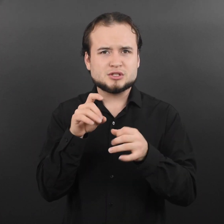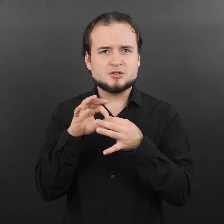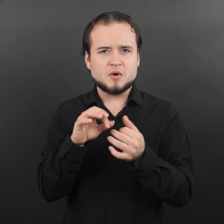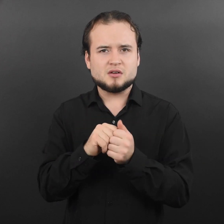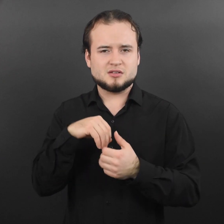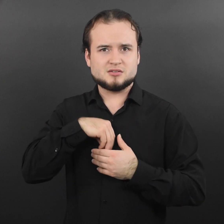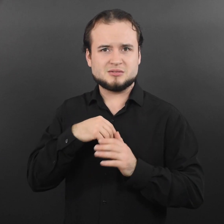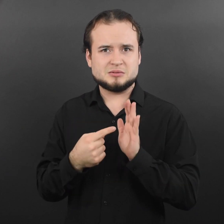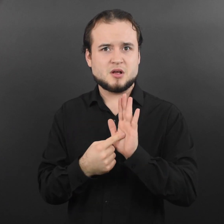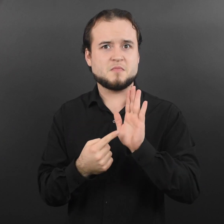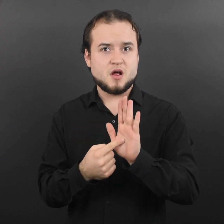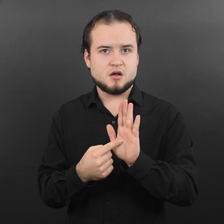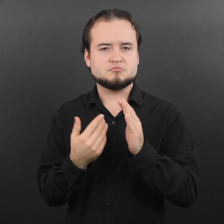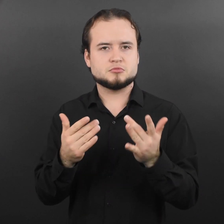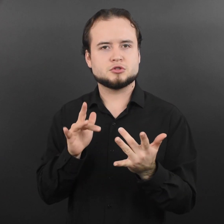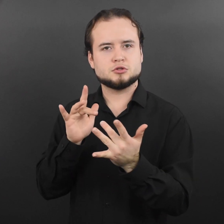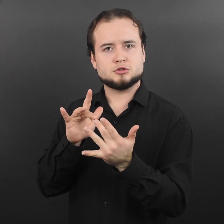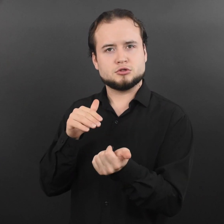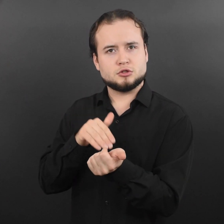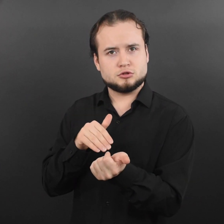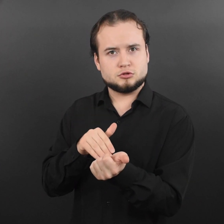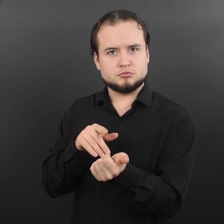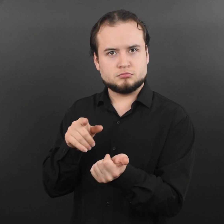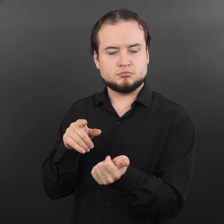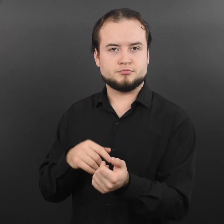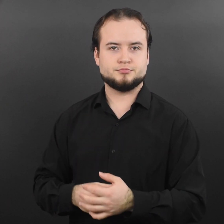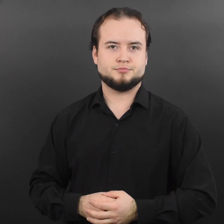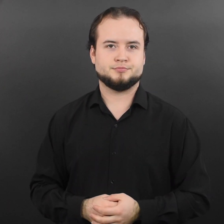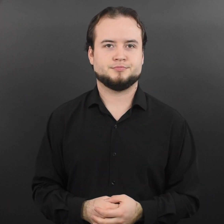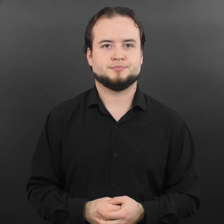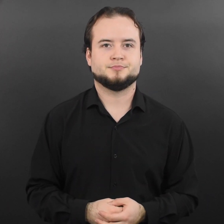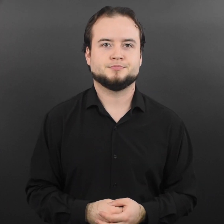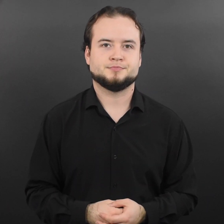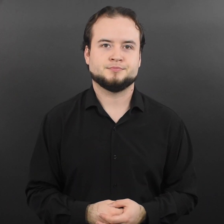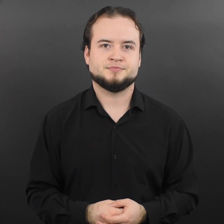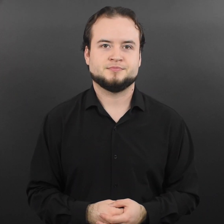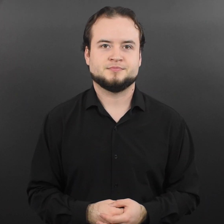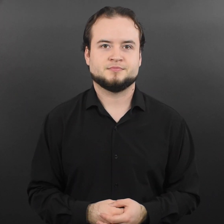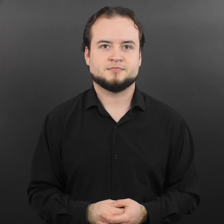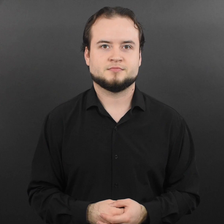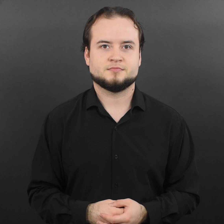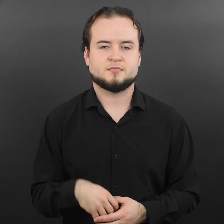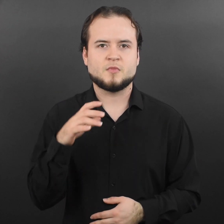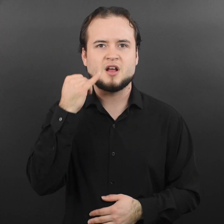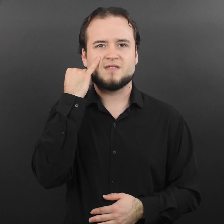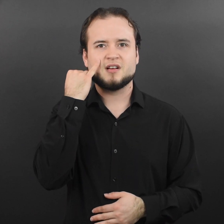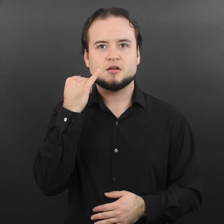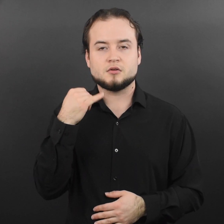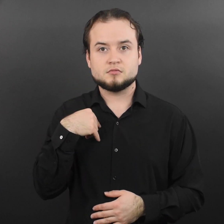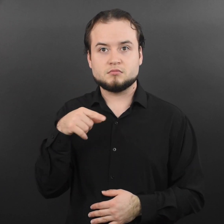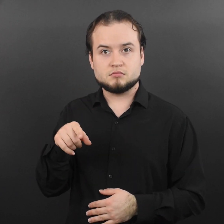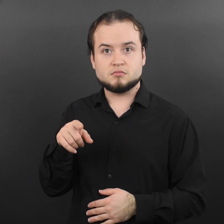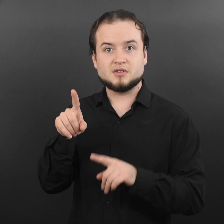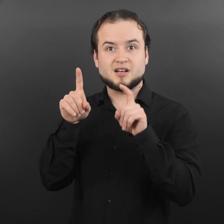What if I test positive with QuickVue test? If you test positive, stay home